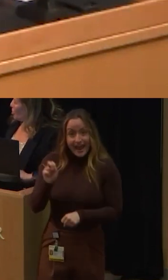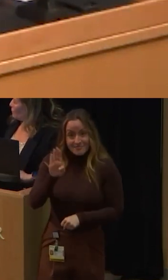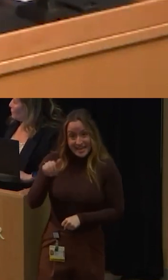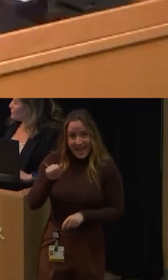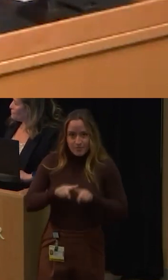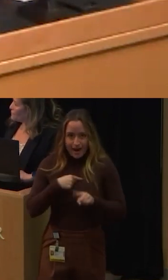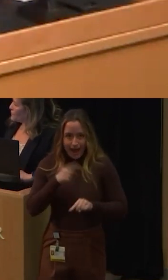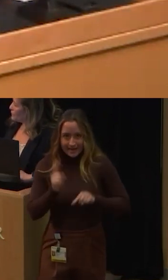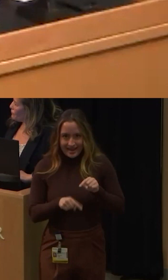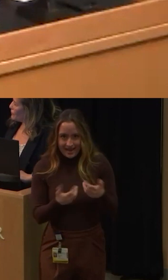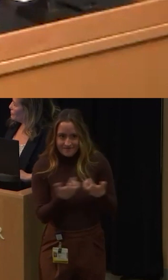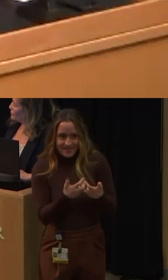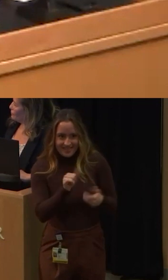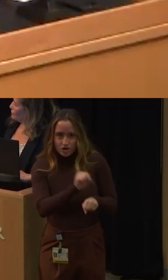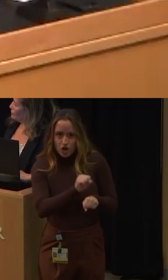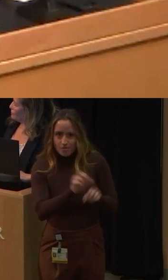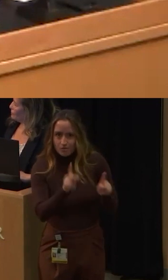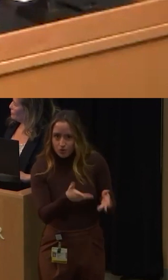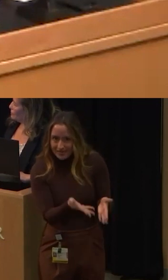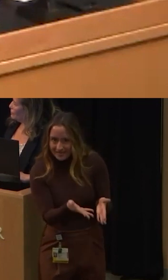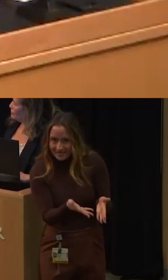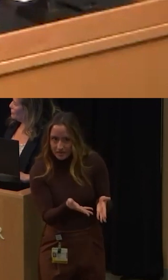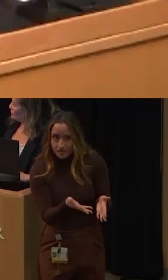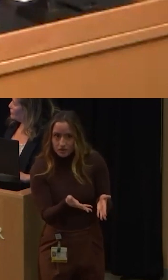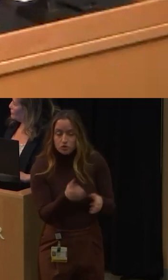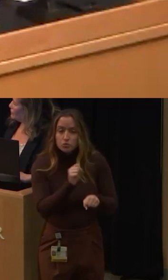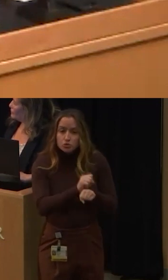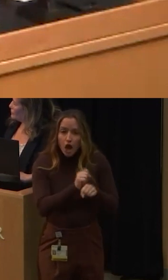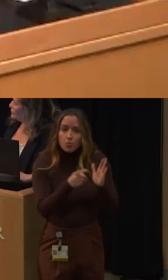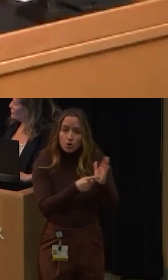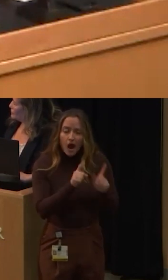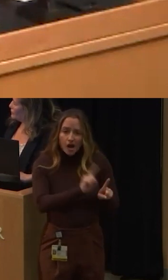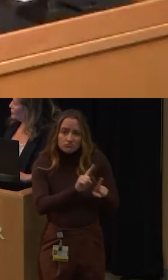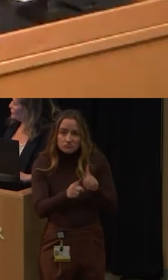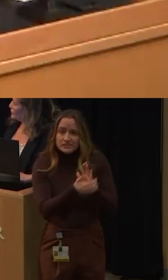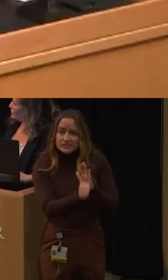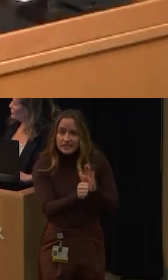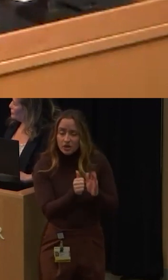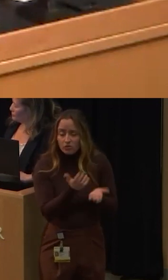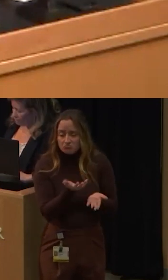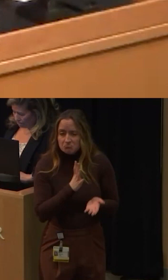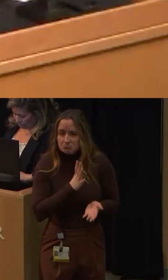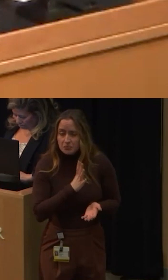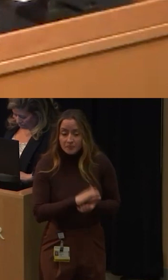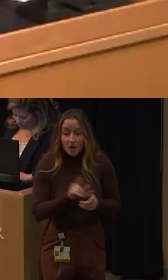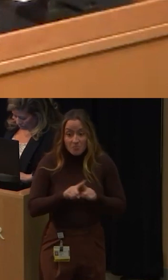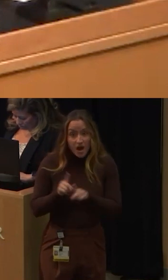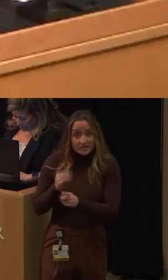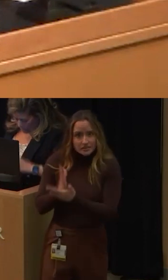so, you know, there are some jobs that need different skills, but there were some jobs that were, you know, pretty basic,